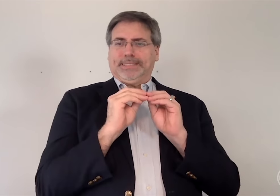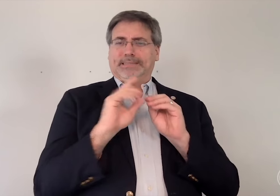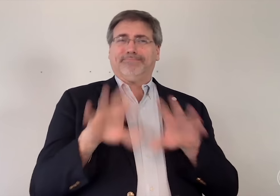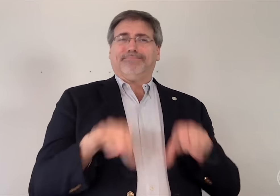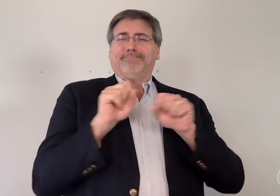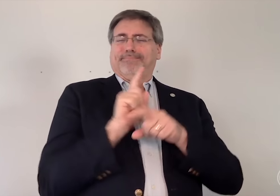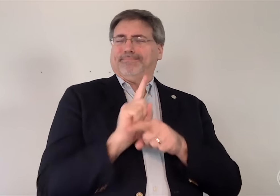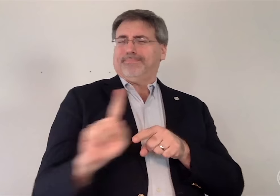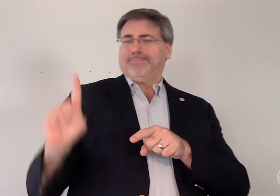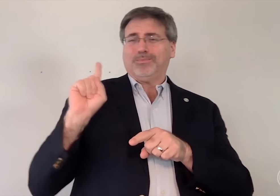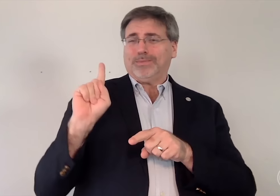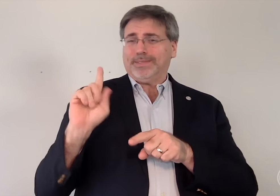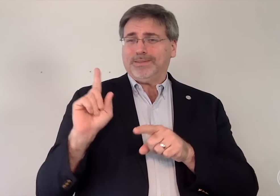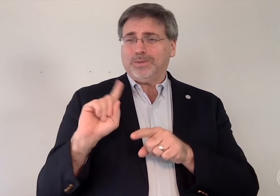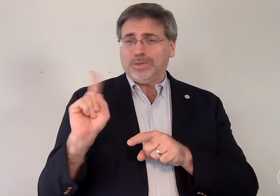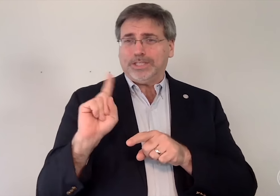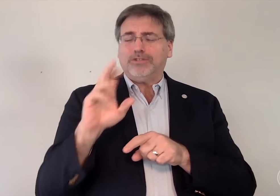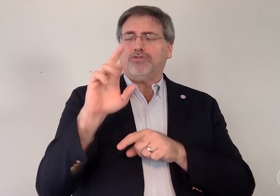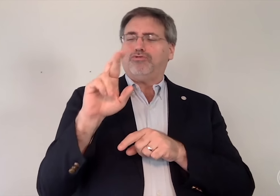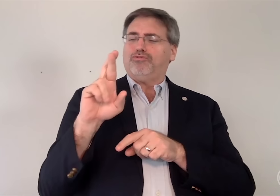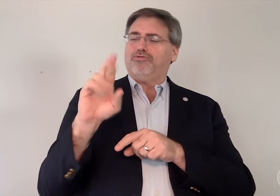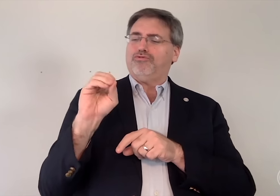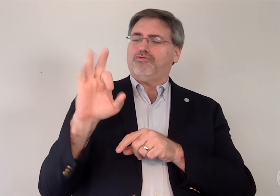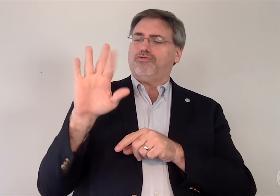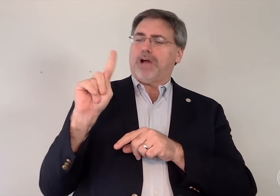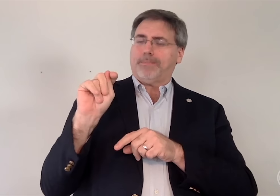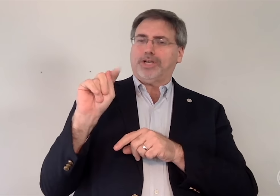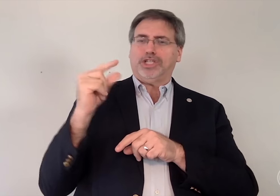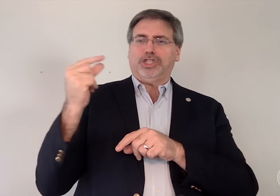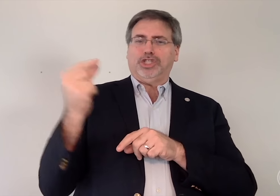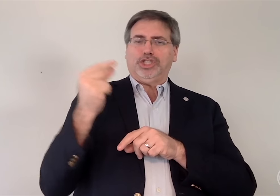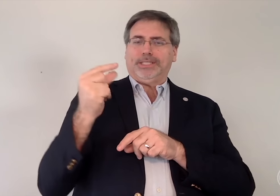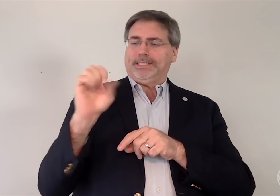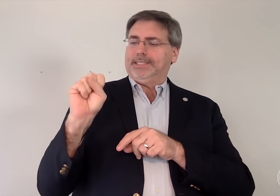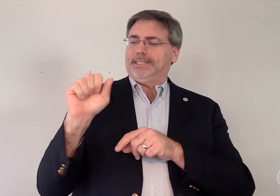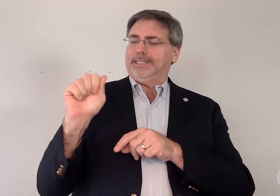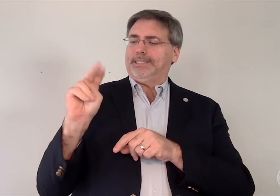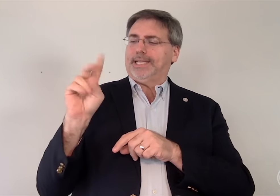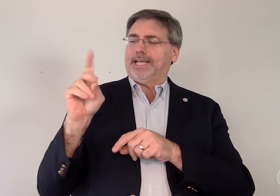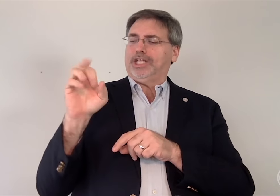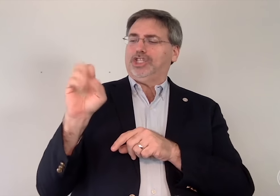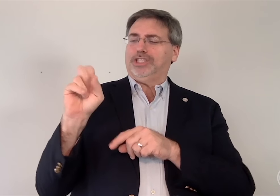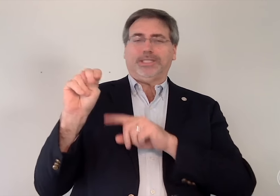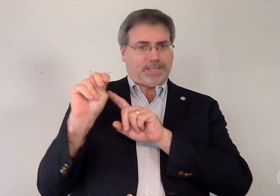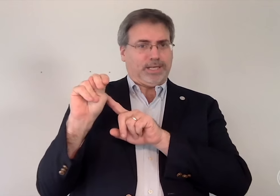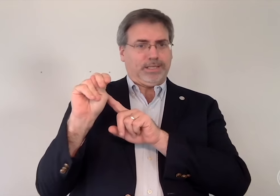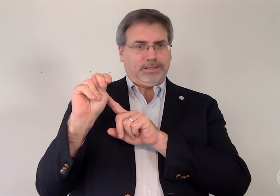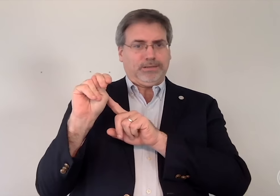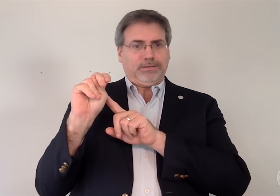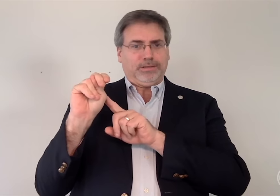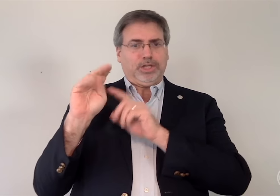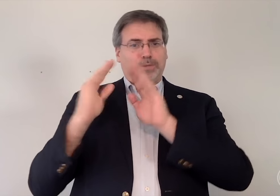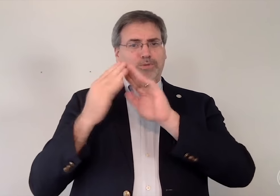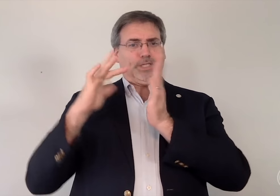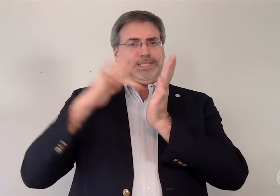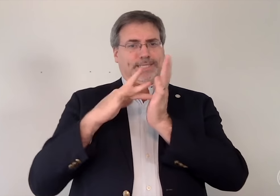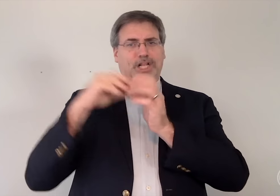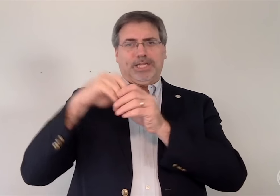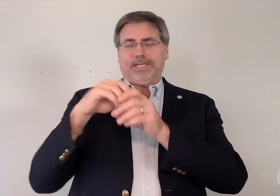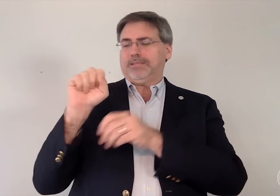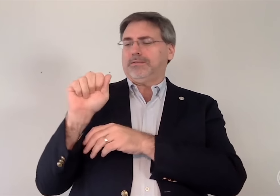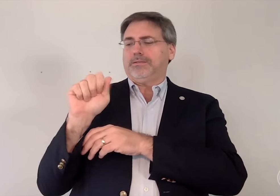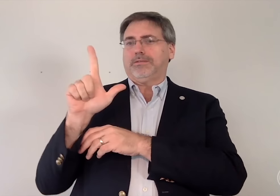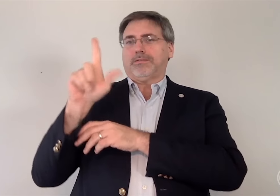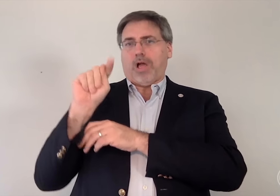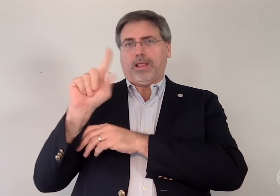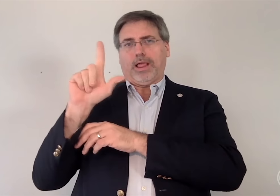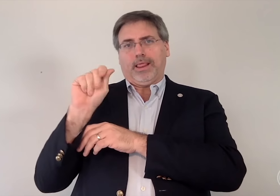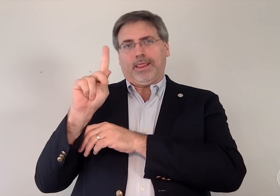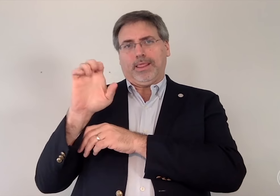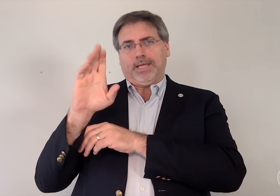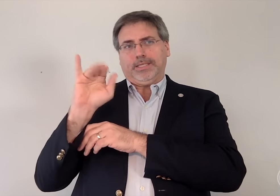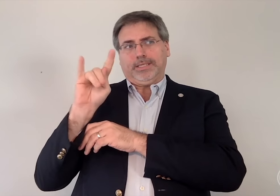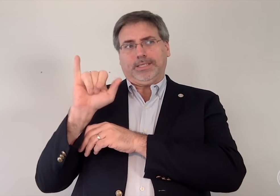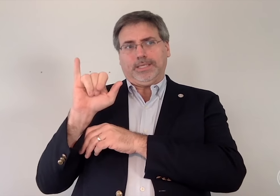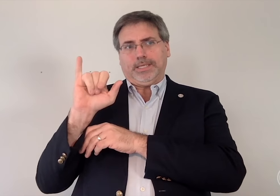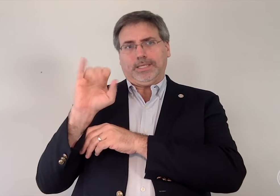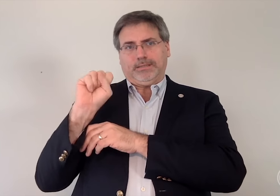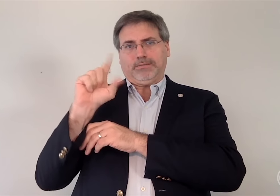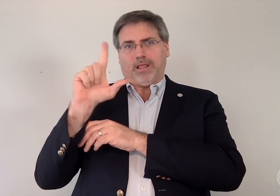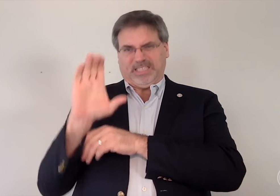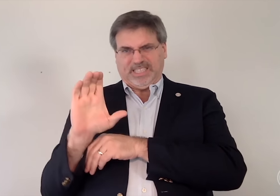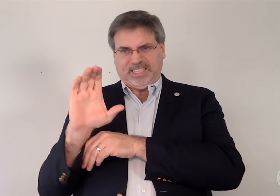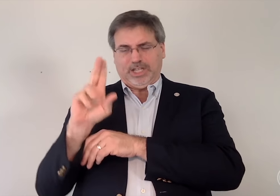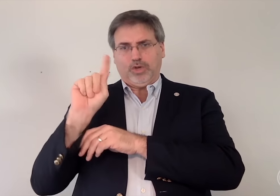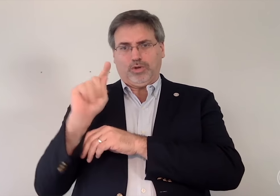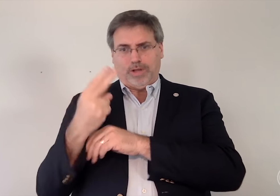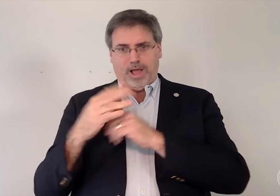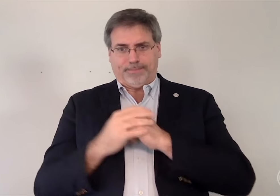held last week at the Robert G. Sanderson Community Center in Salt Lake City, Utah.